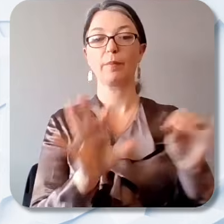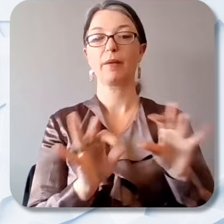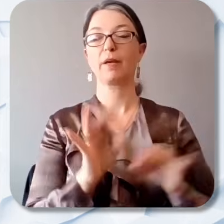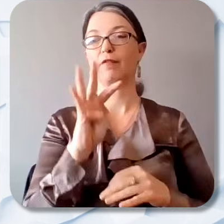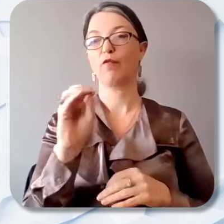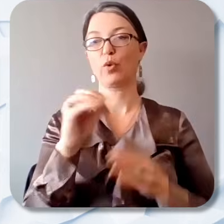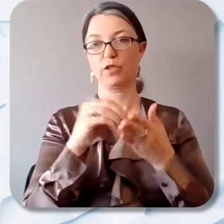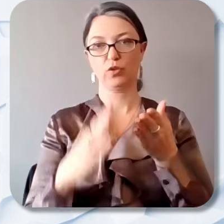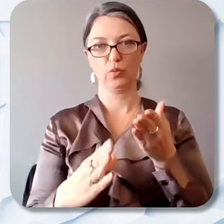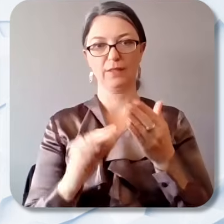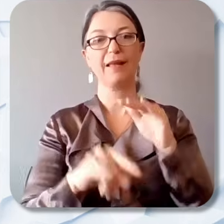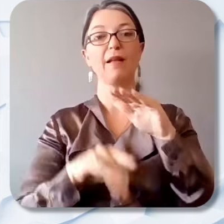and that will go up to 500.